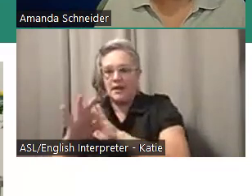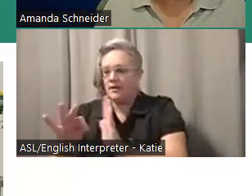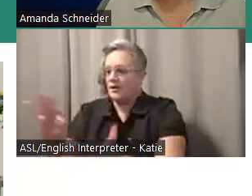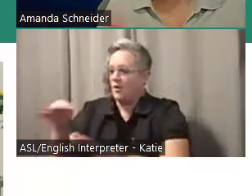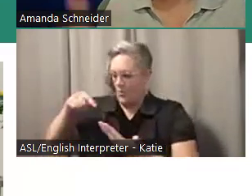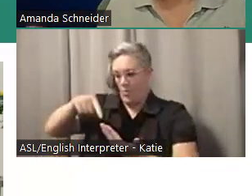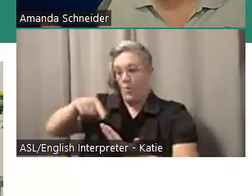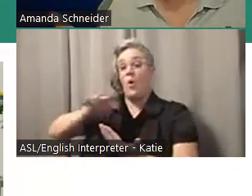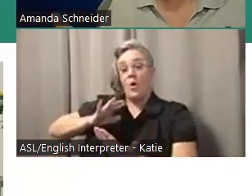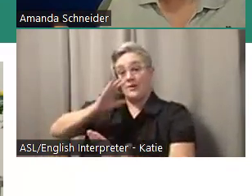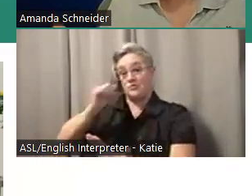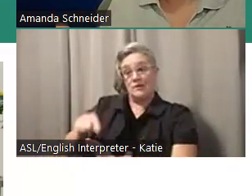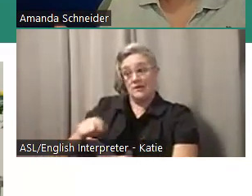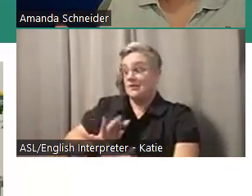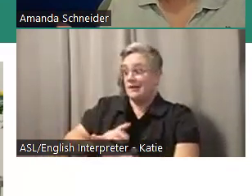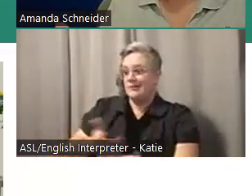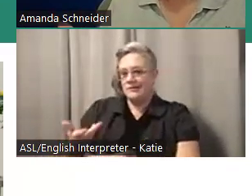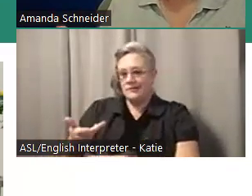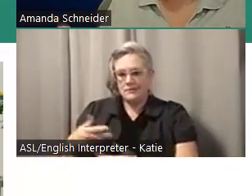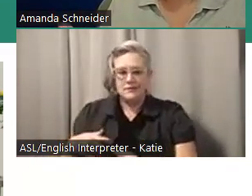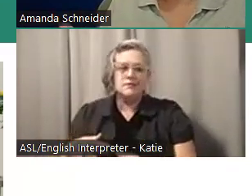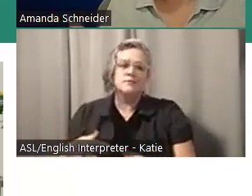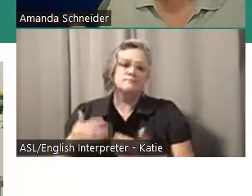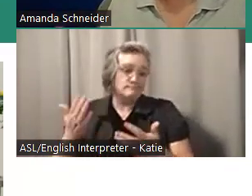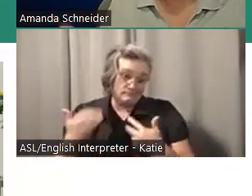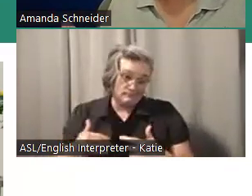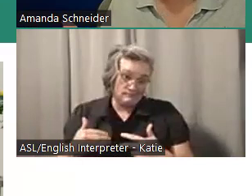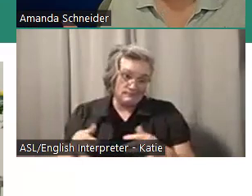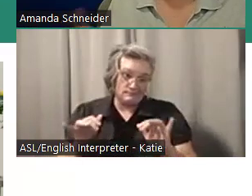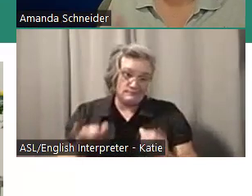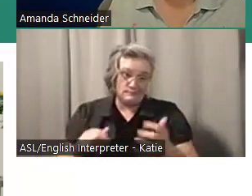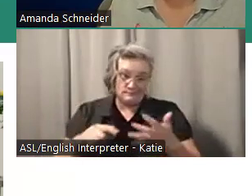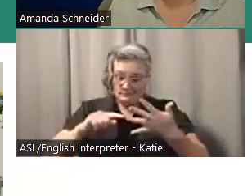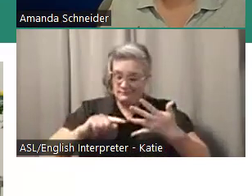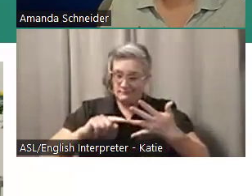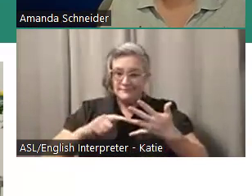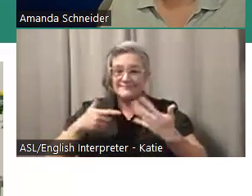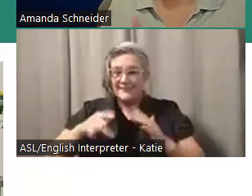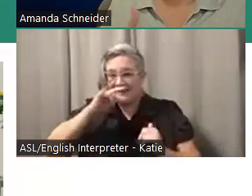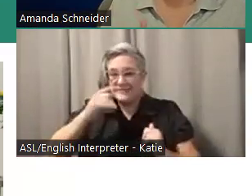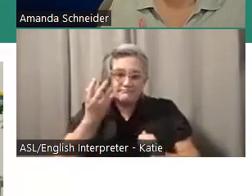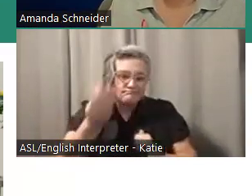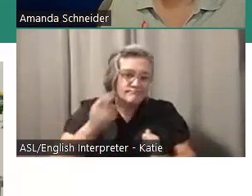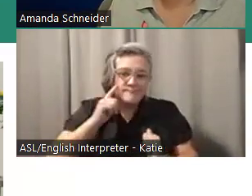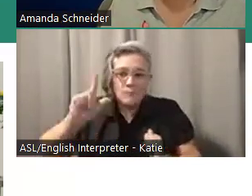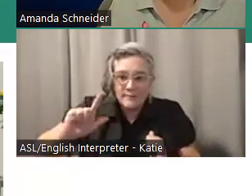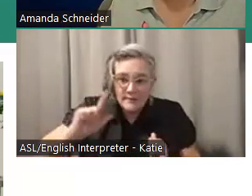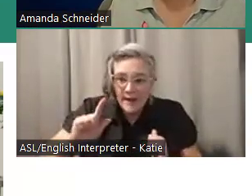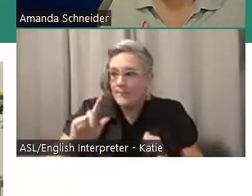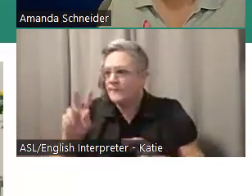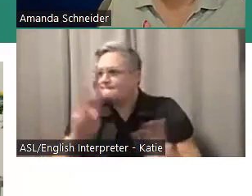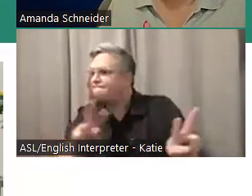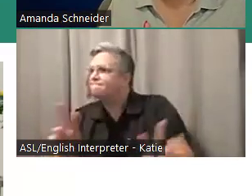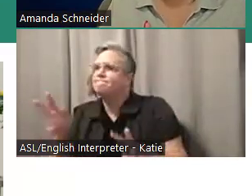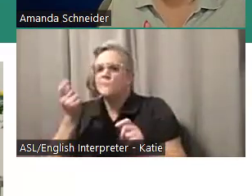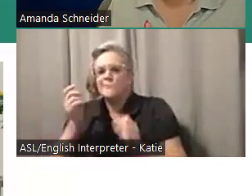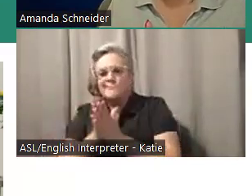So, that also goes to letting the kids pick out books, and going to the library, and finding those things that really interest your child.